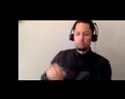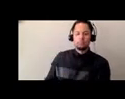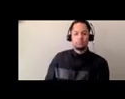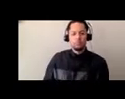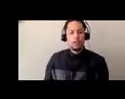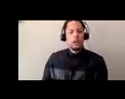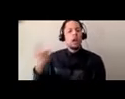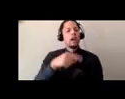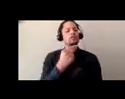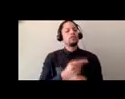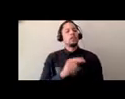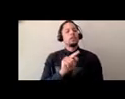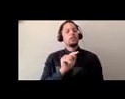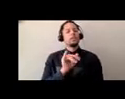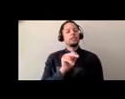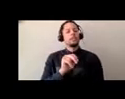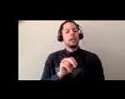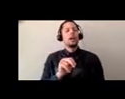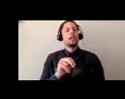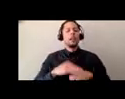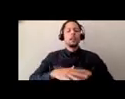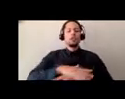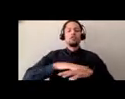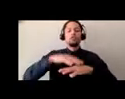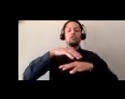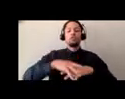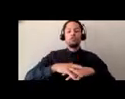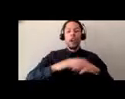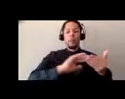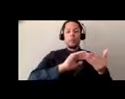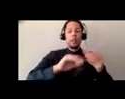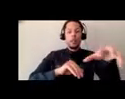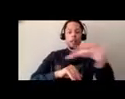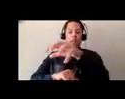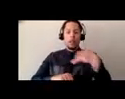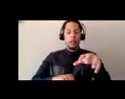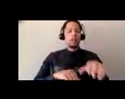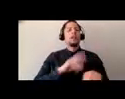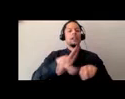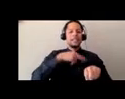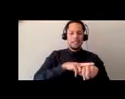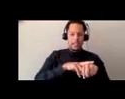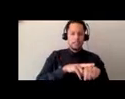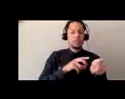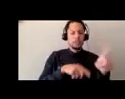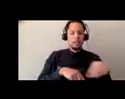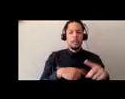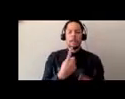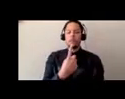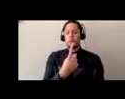and certainly there will be tribal health clinics who might have one focus and other